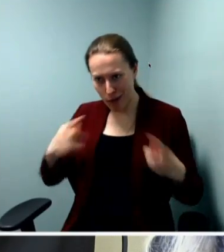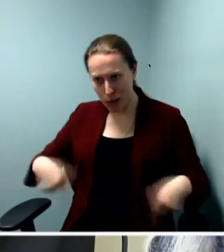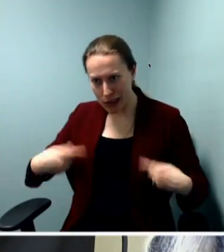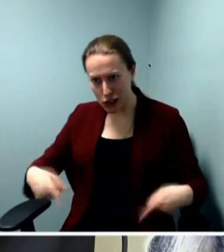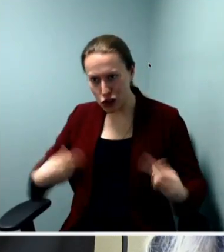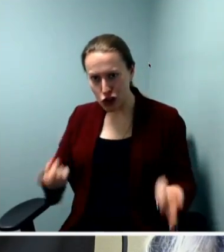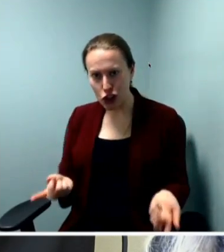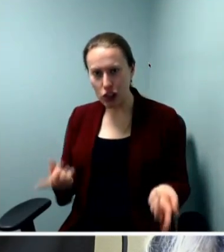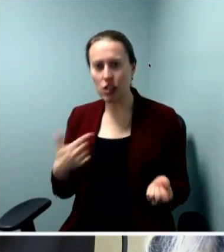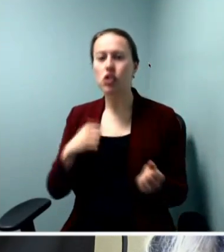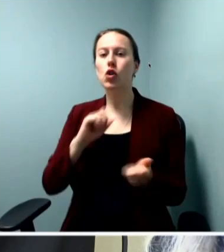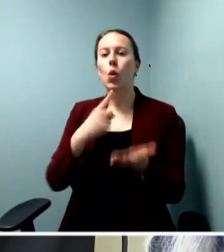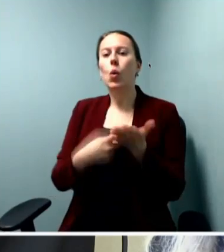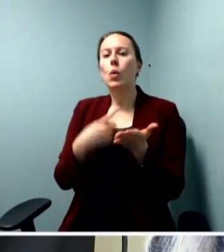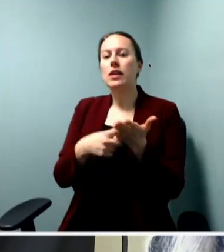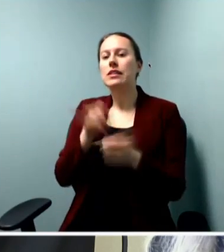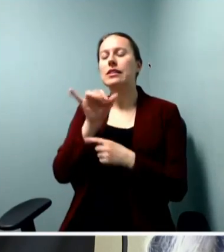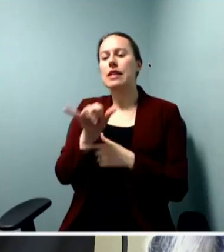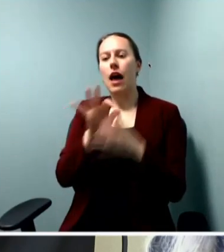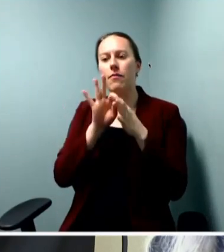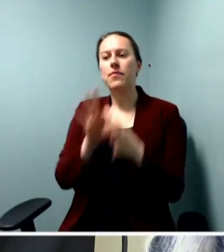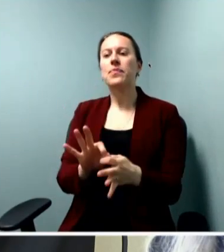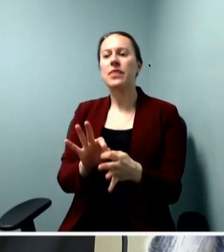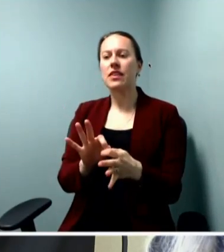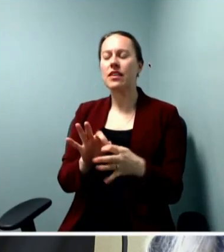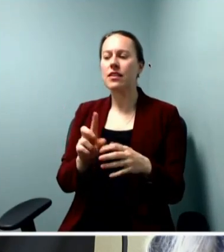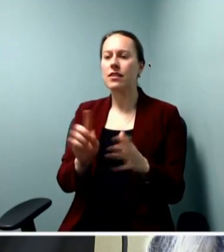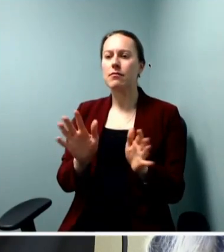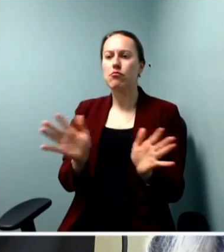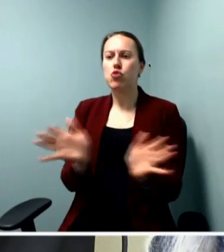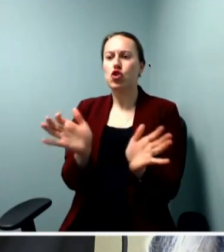in terms of pushing this forward, particularly in the academic area